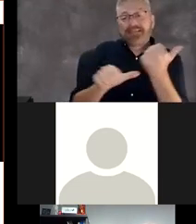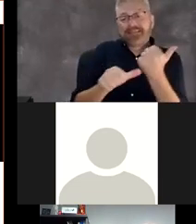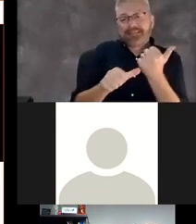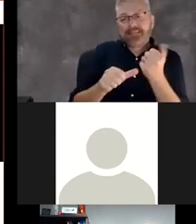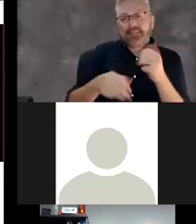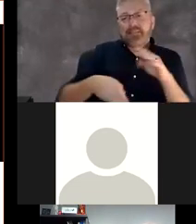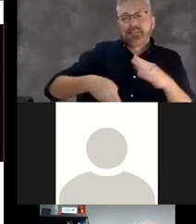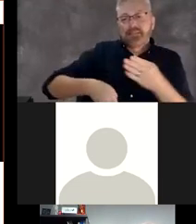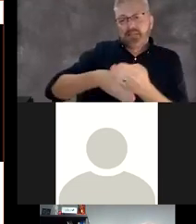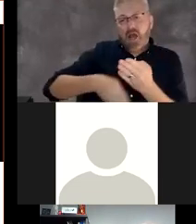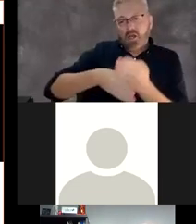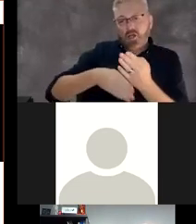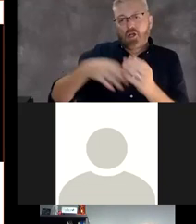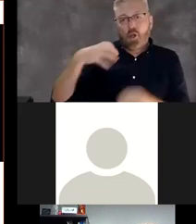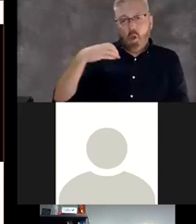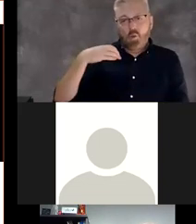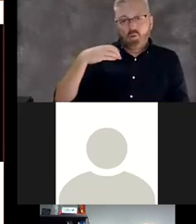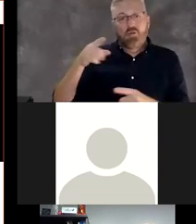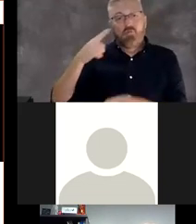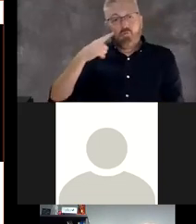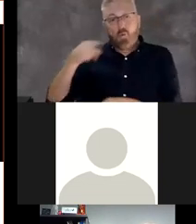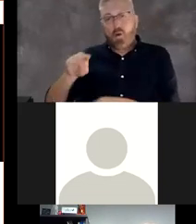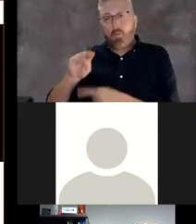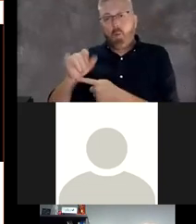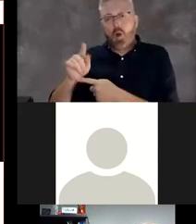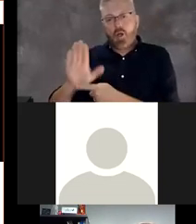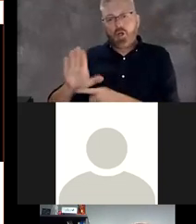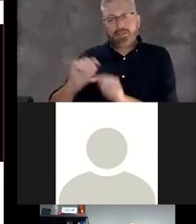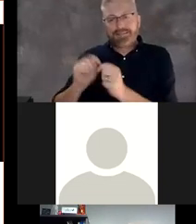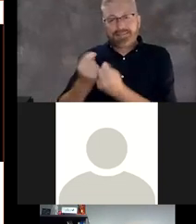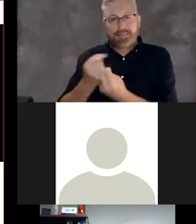COACHES THE TEAM MORGAN IS ON. JESSE HELPS MAKES DECISIONS ON